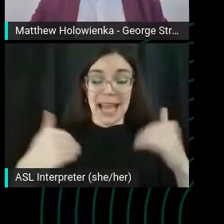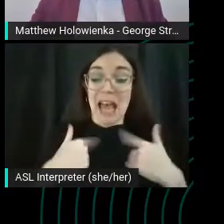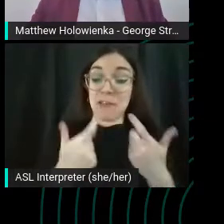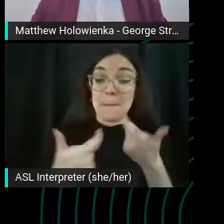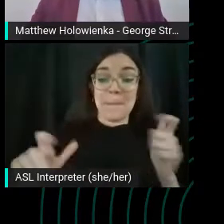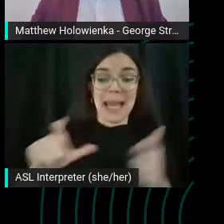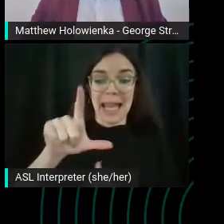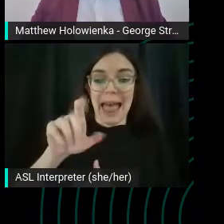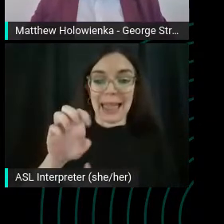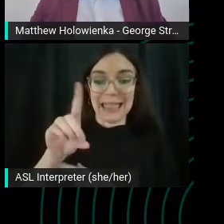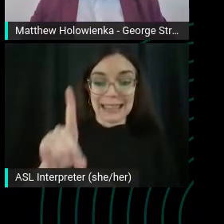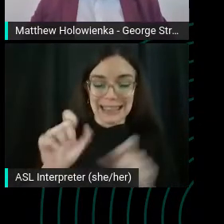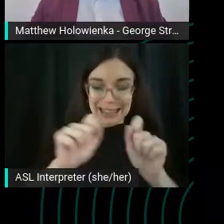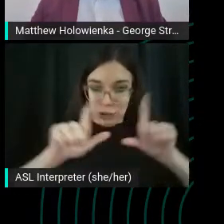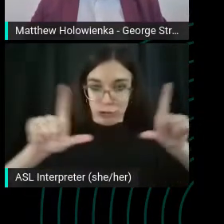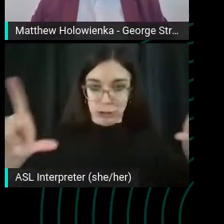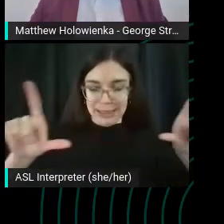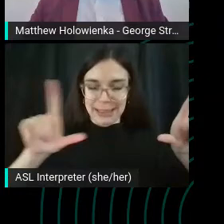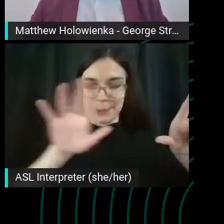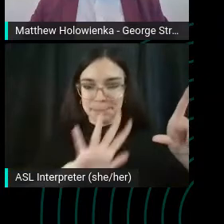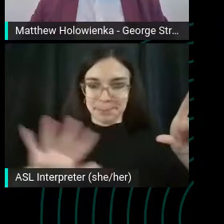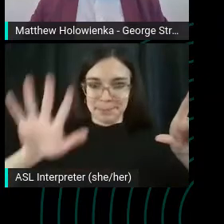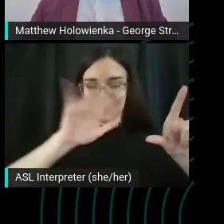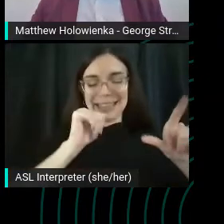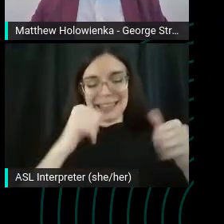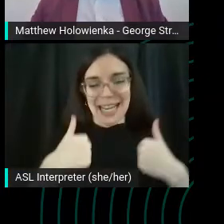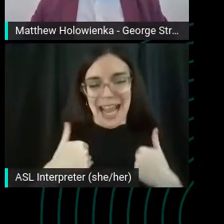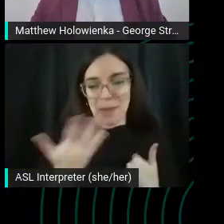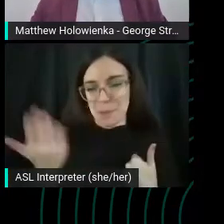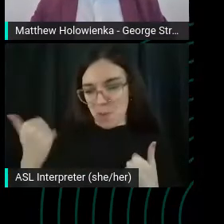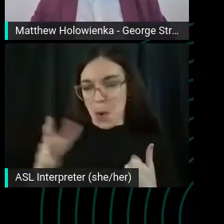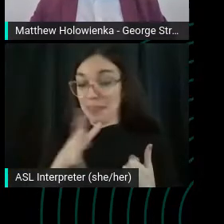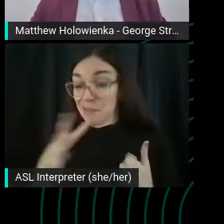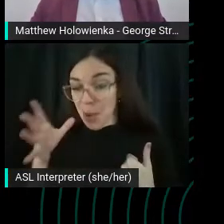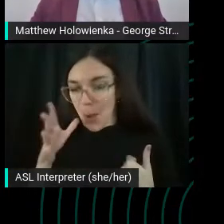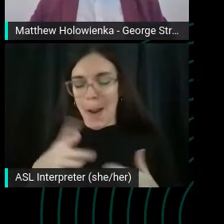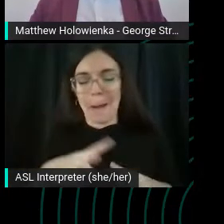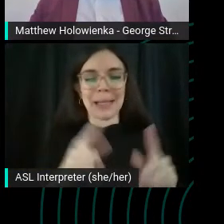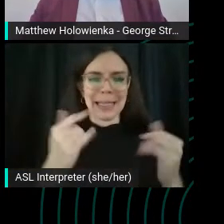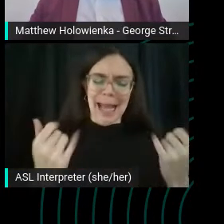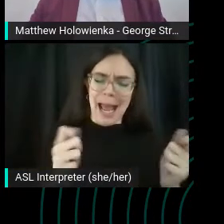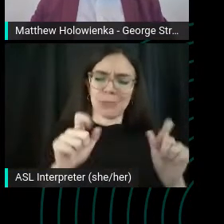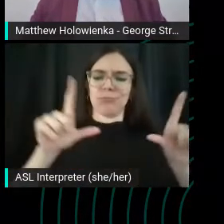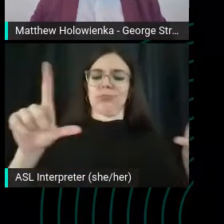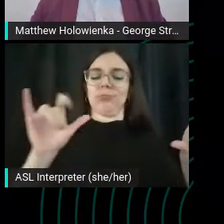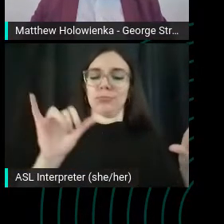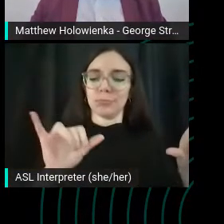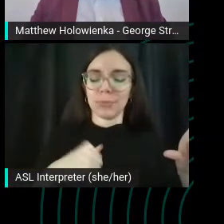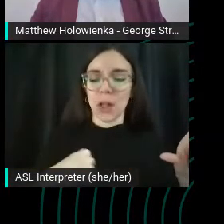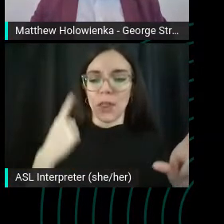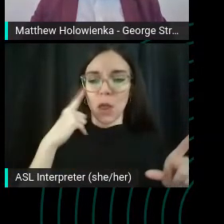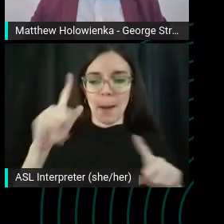where we formerly did not have them at the farm, really made me think about video in a new way. The purpose of the video screen is to capture